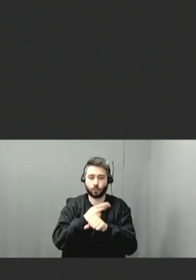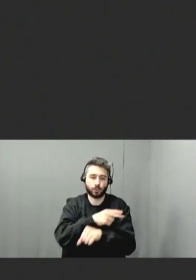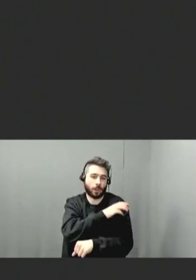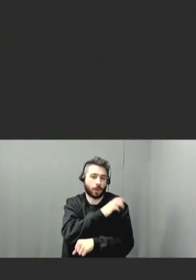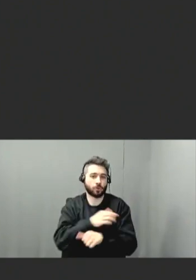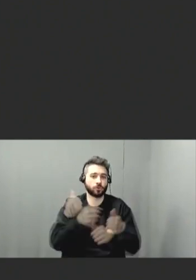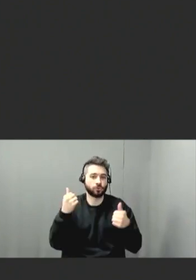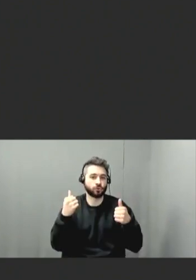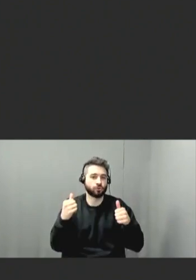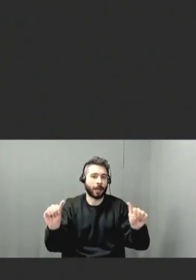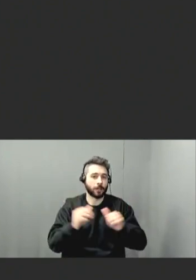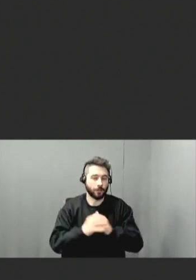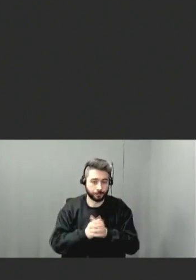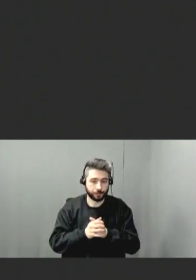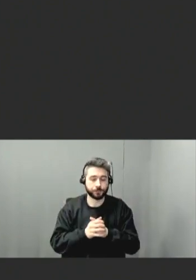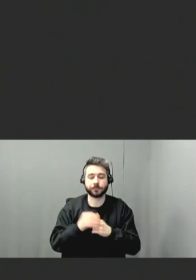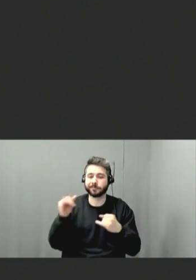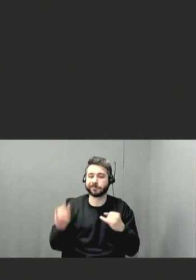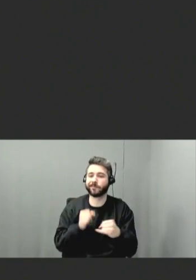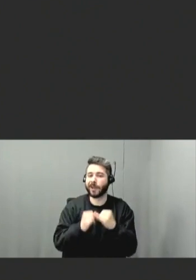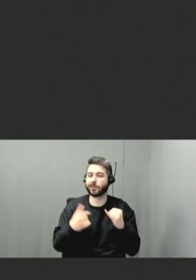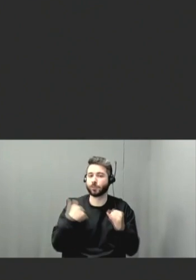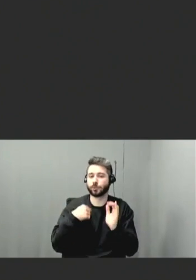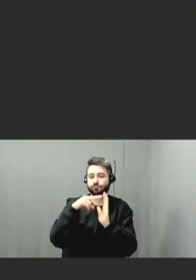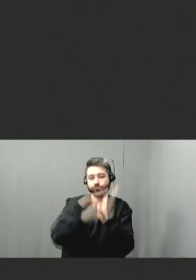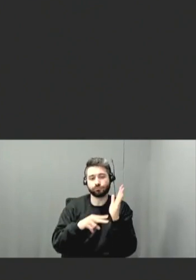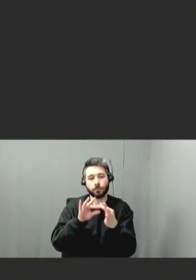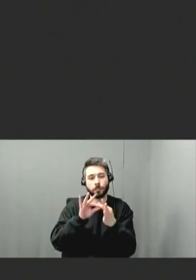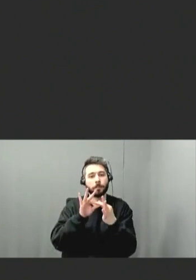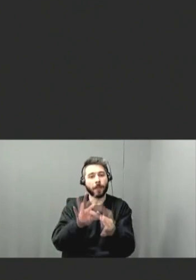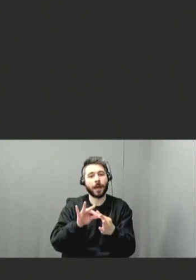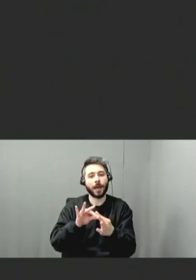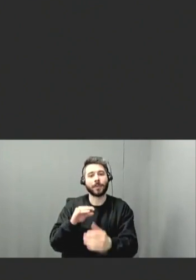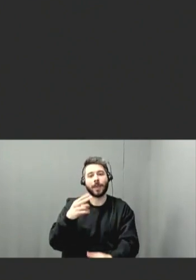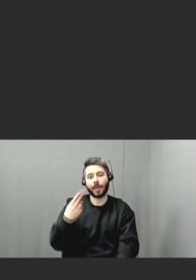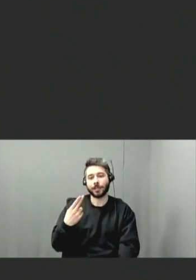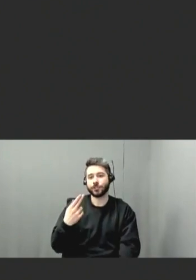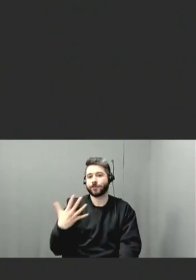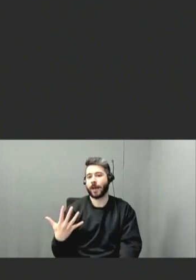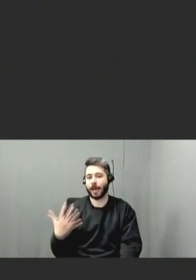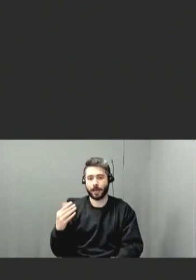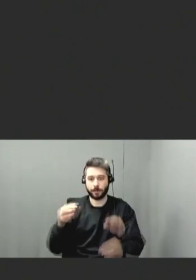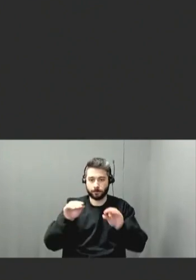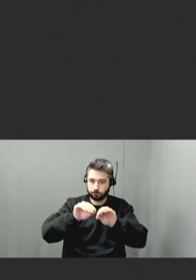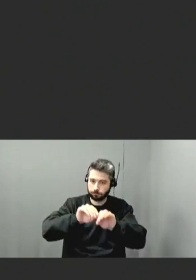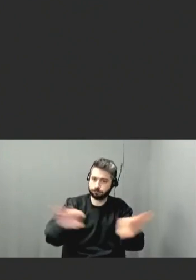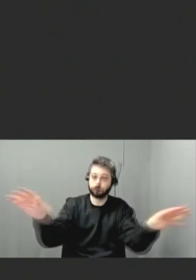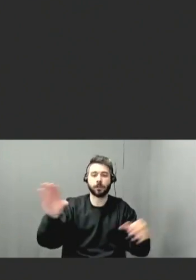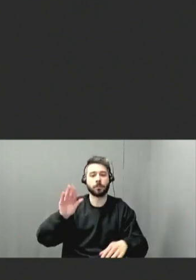And finally, as we read about the H5 outbreaks of BARDA continues its partnerships as it